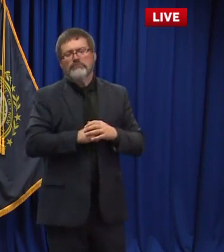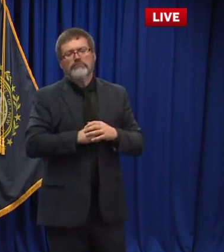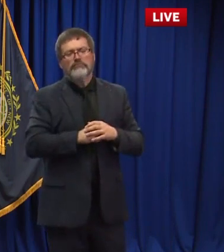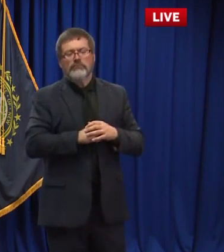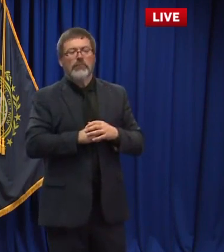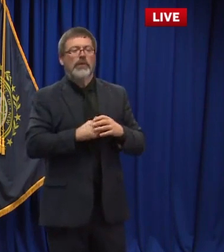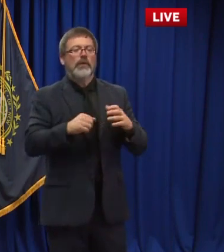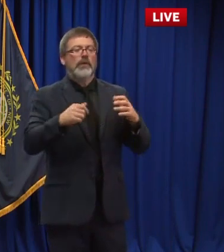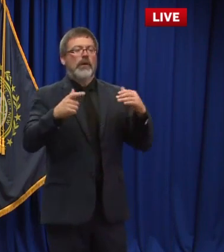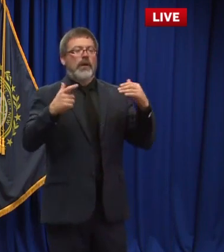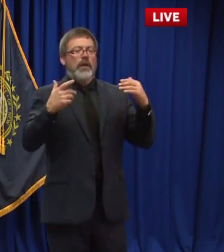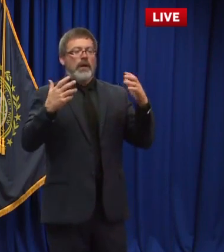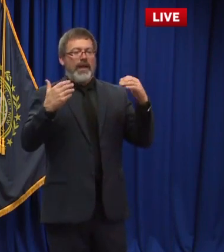A QUICK EXAMPLE.